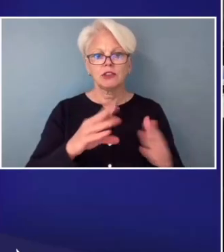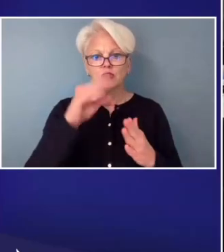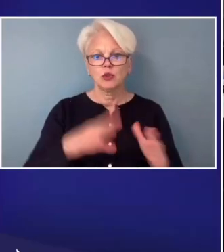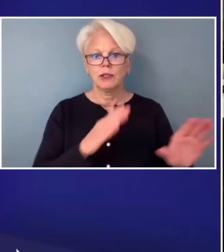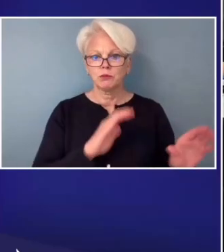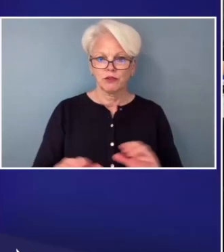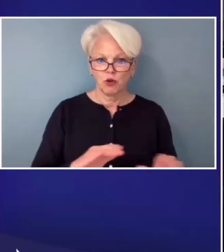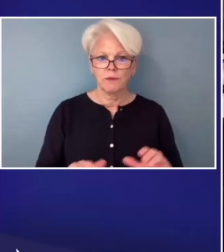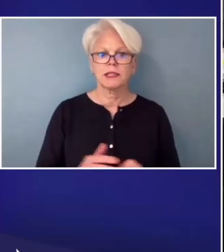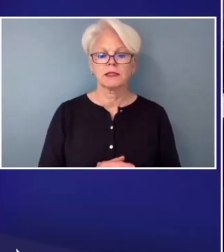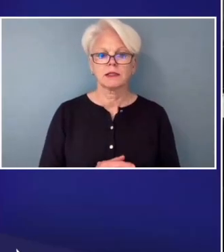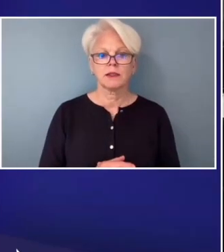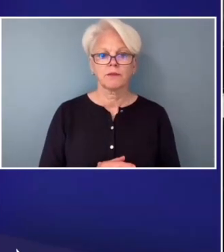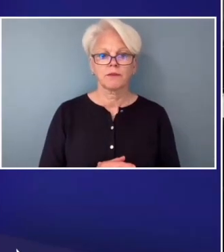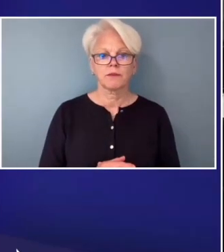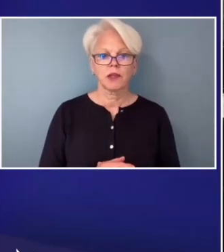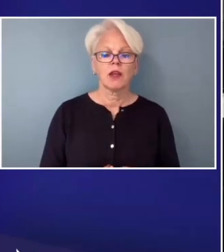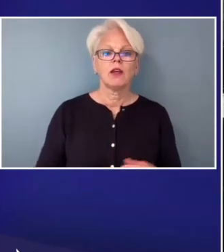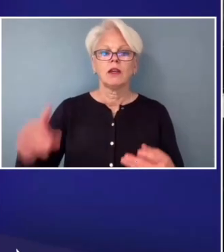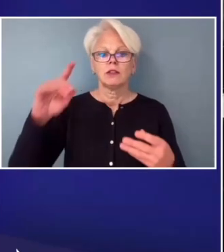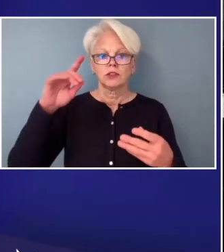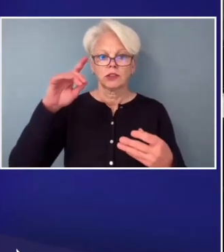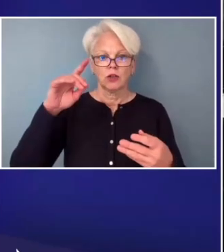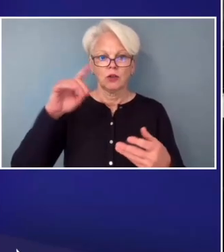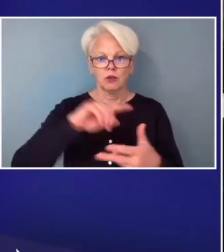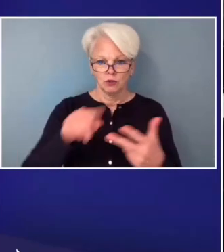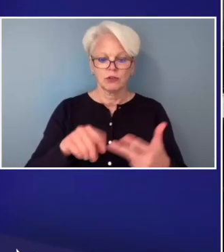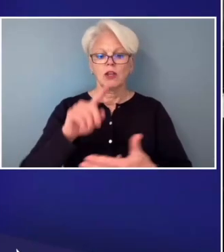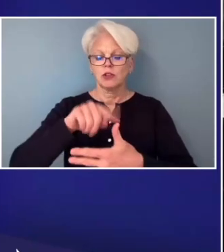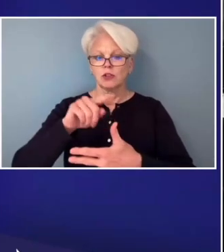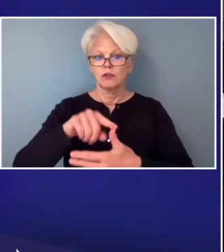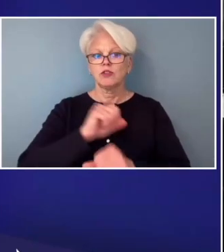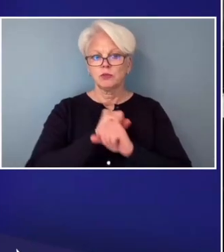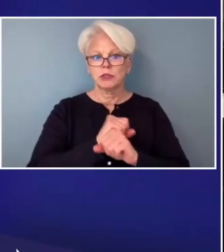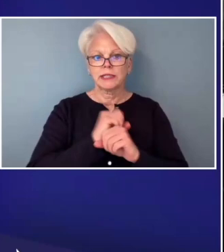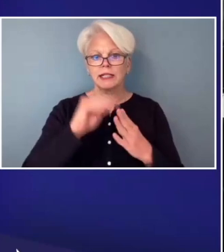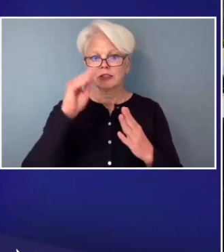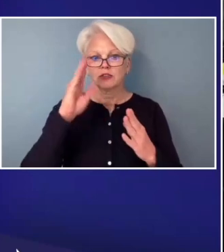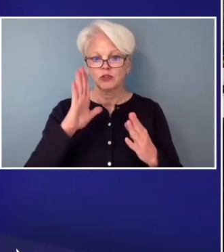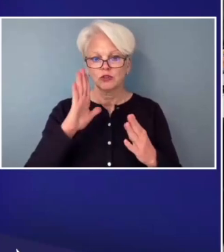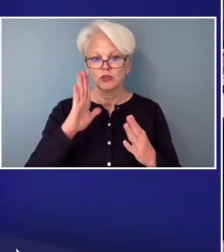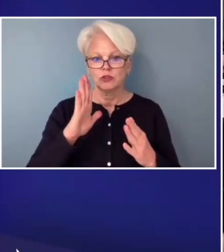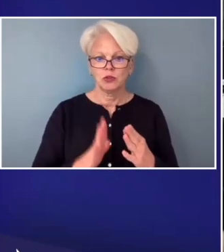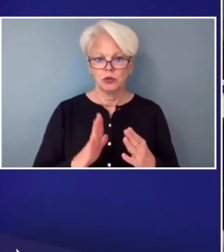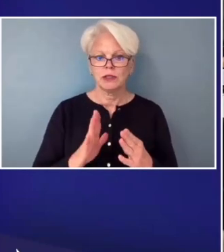The 1st one on protecting students, we added that.